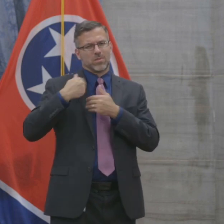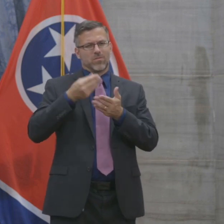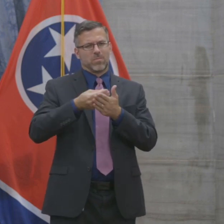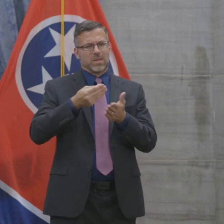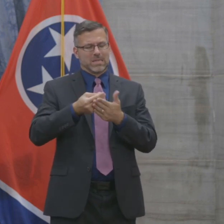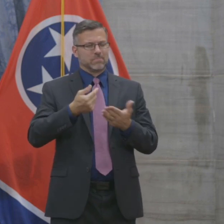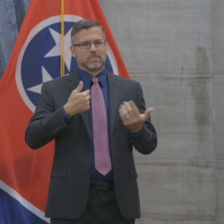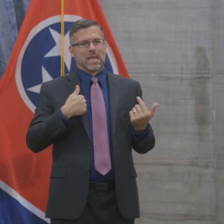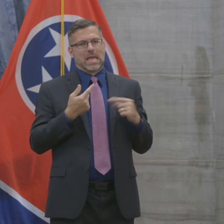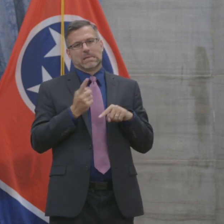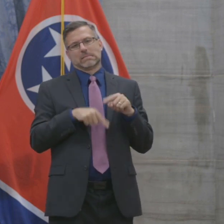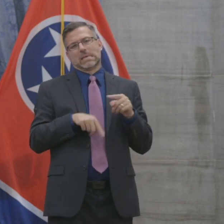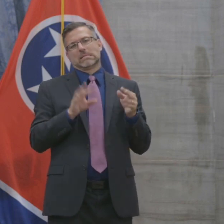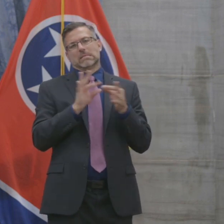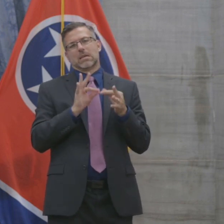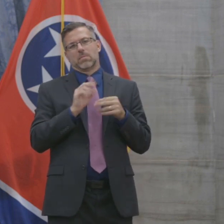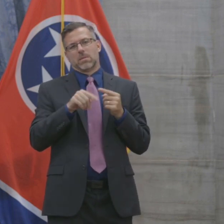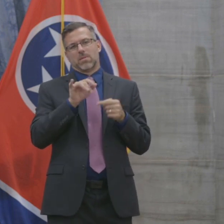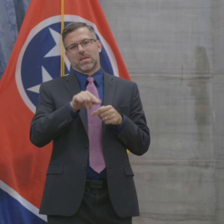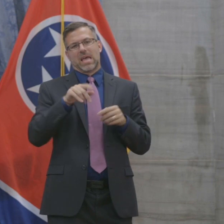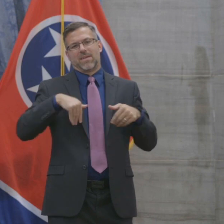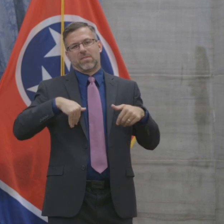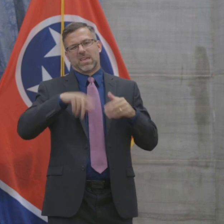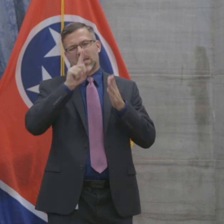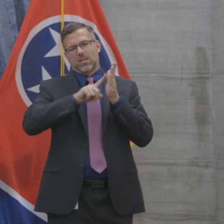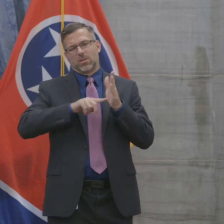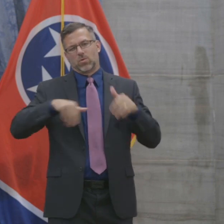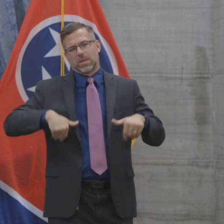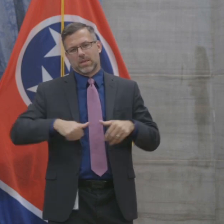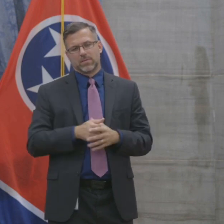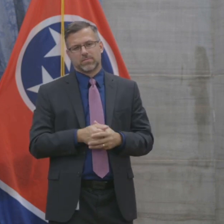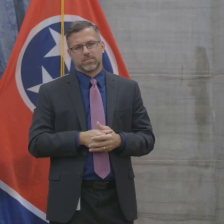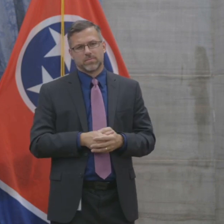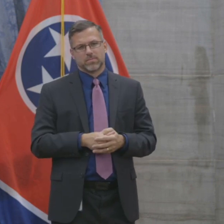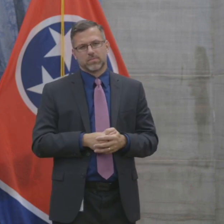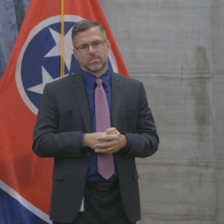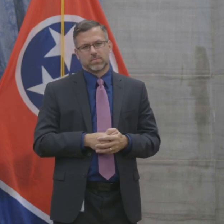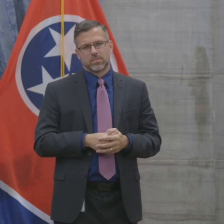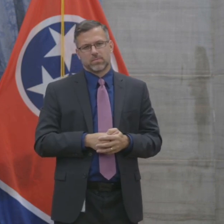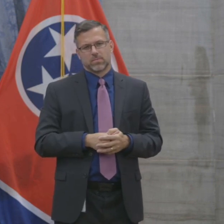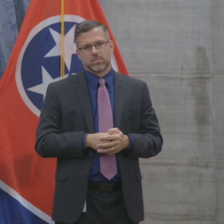threatening potential legal action against this firm with these two reports it issued. What do you know about this and